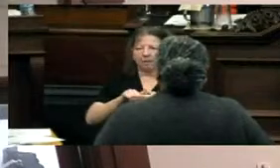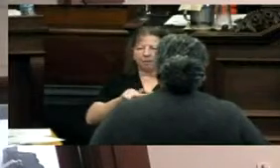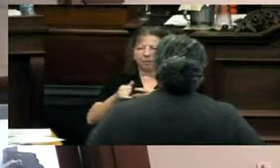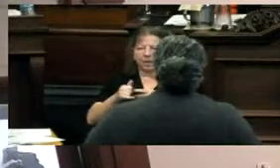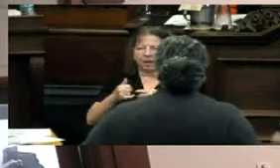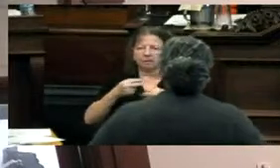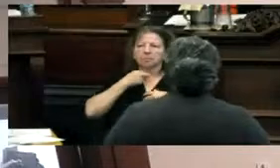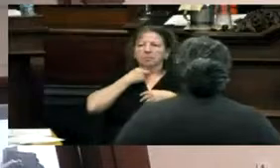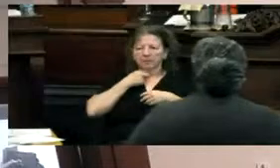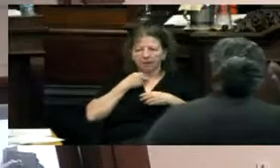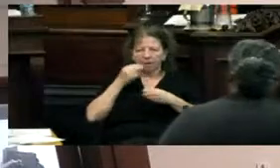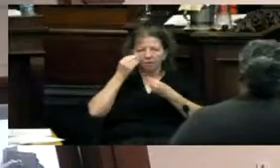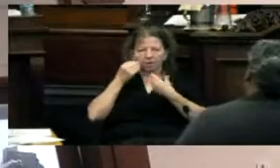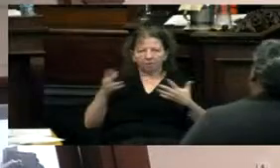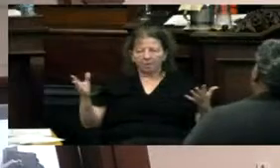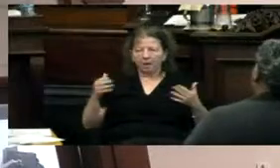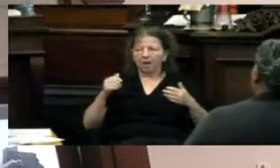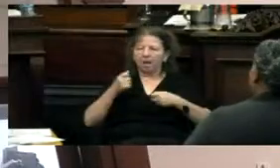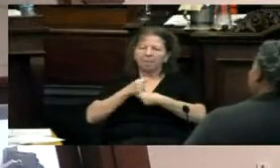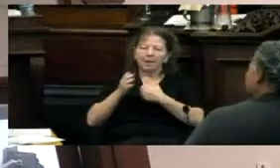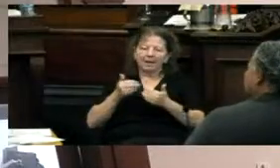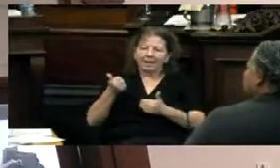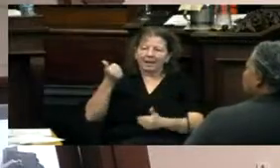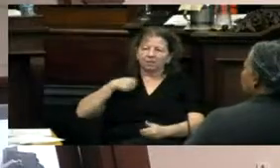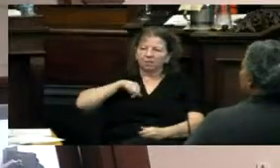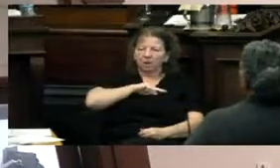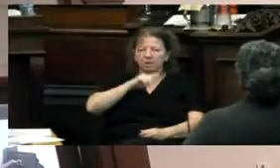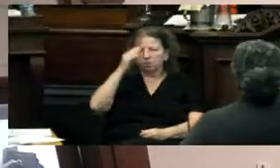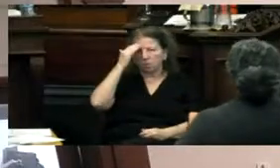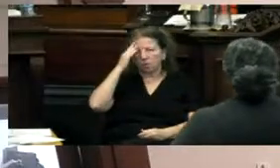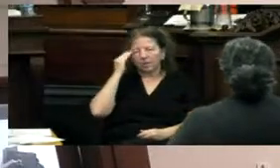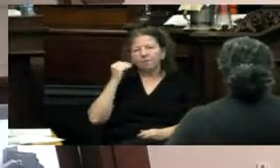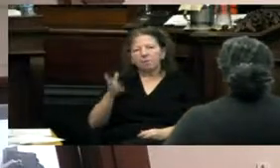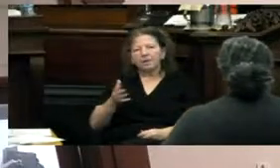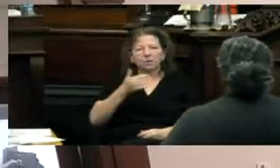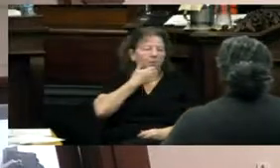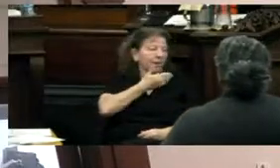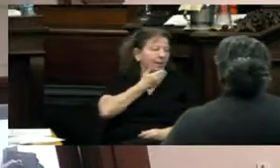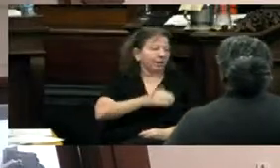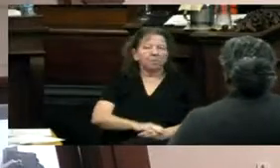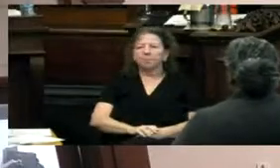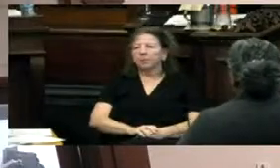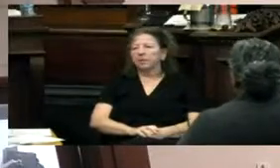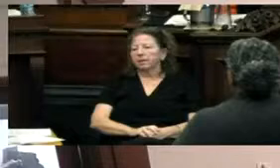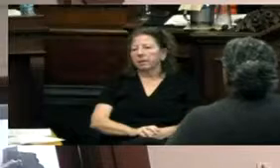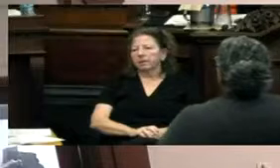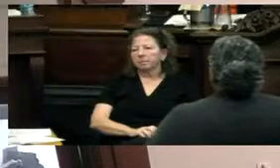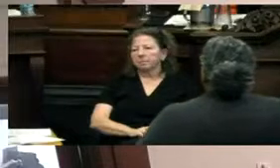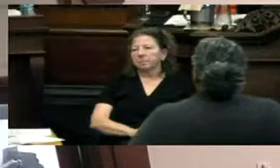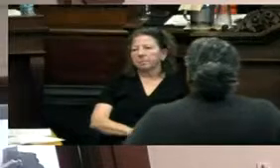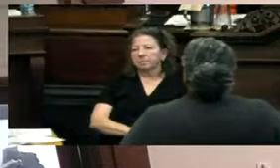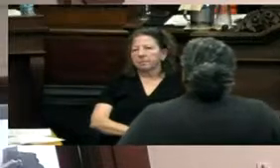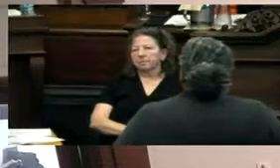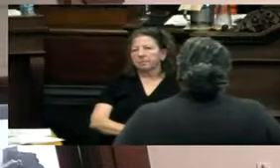appreciate you taking accountability and removing the bottleneck and making it easier